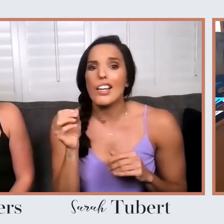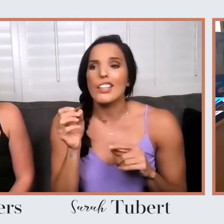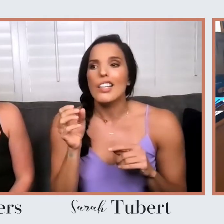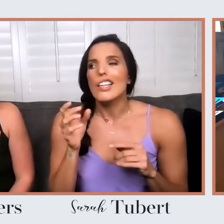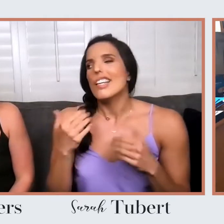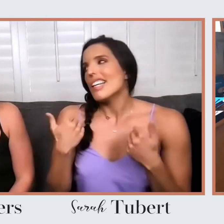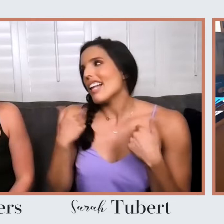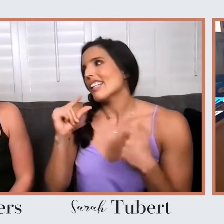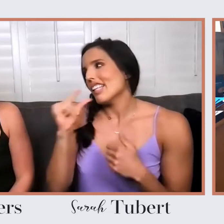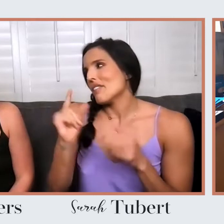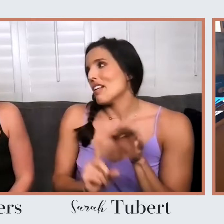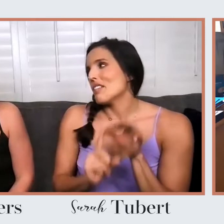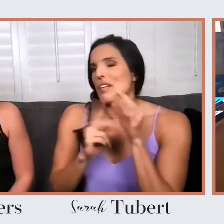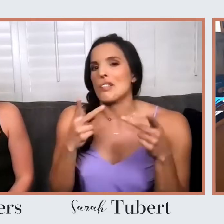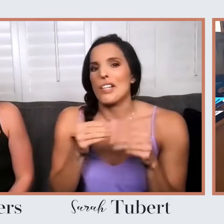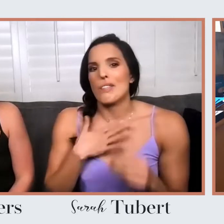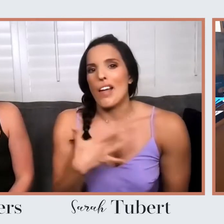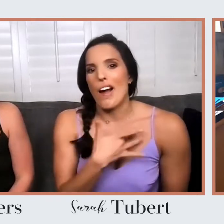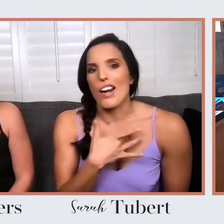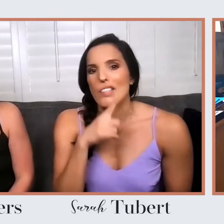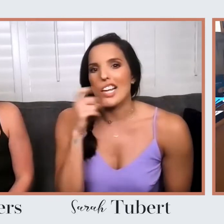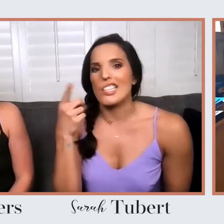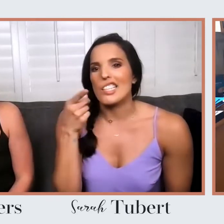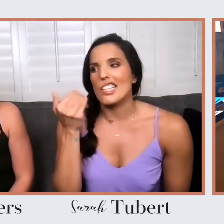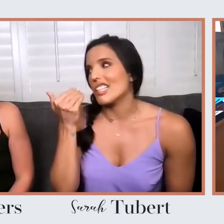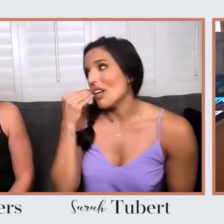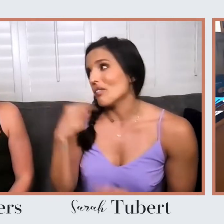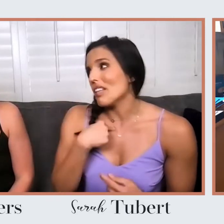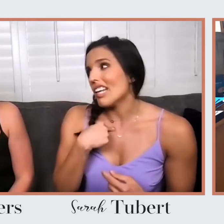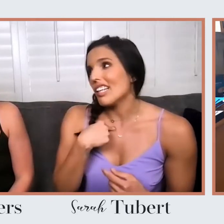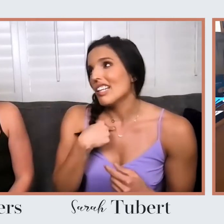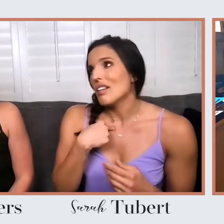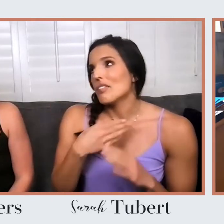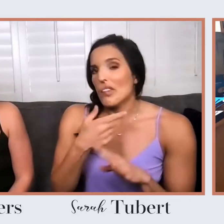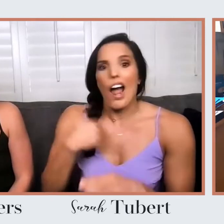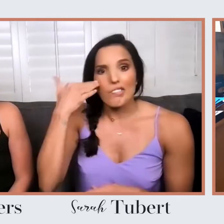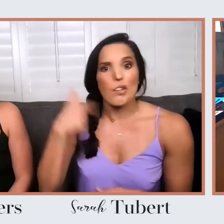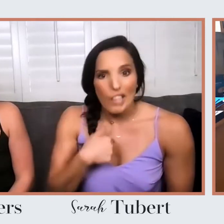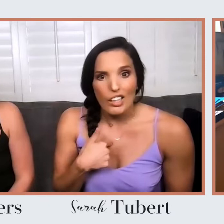And he has a little bit of a special place in my heart because he's known me before I've known me